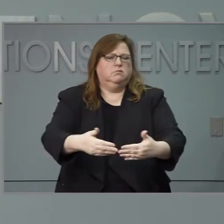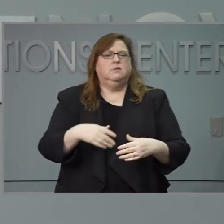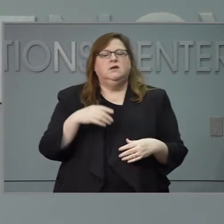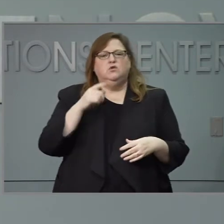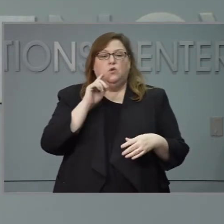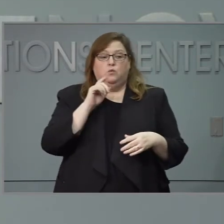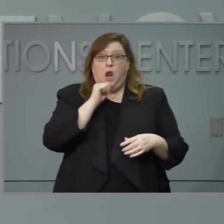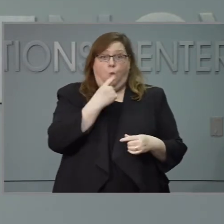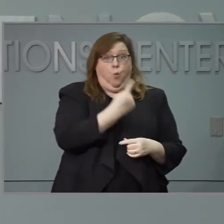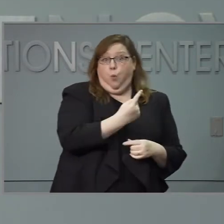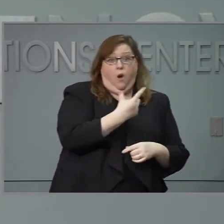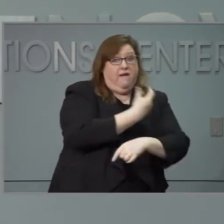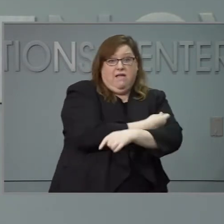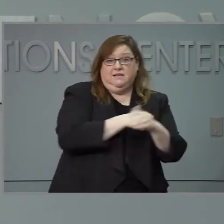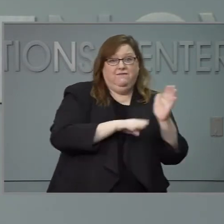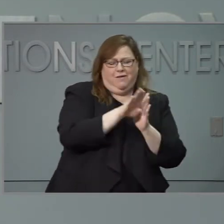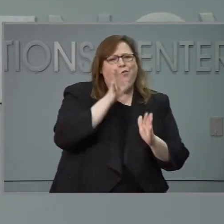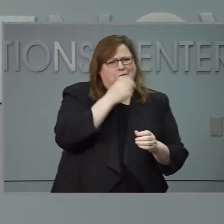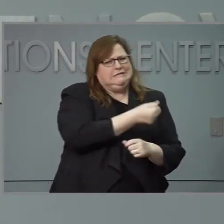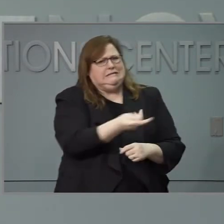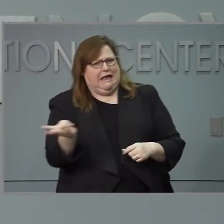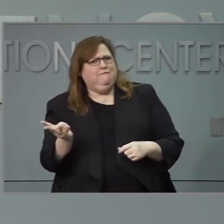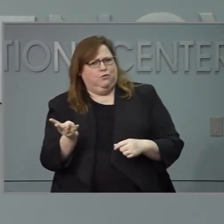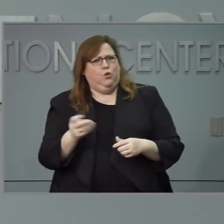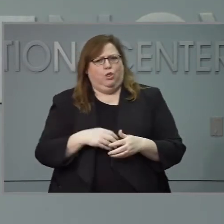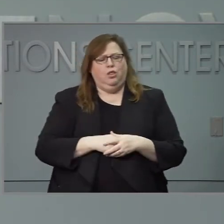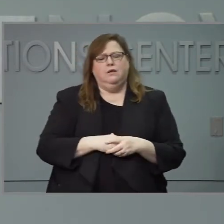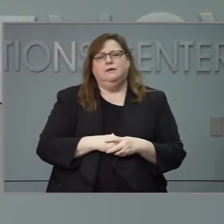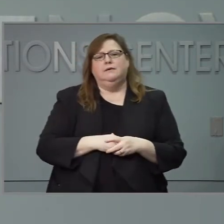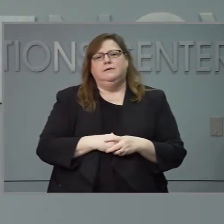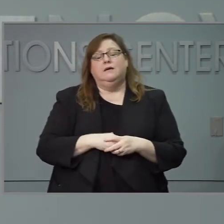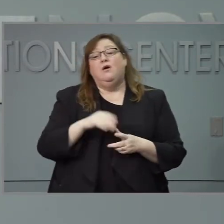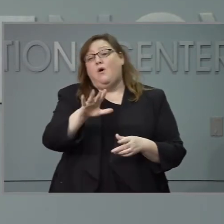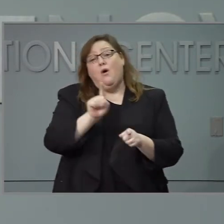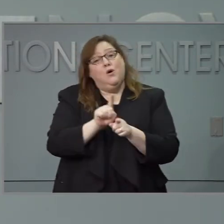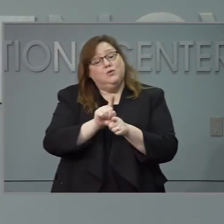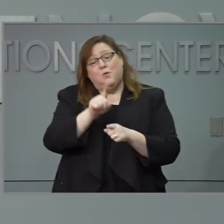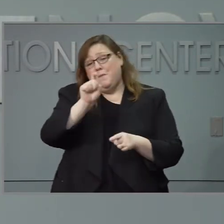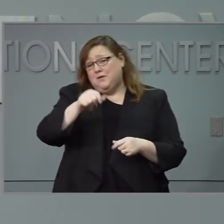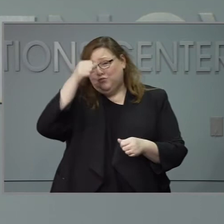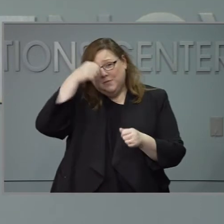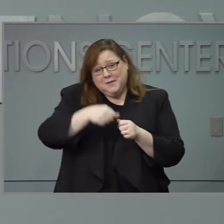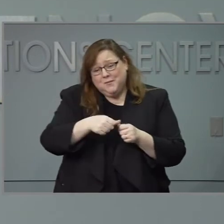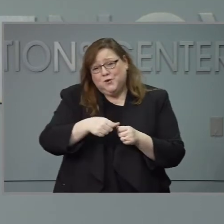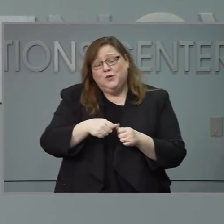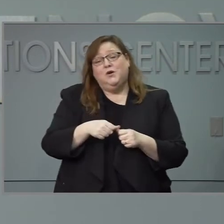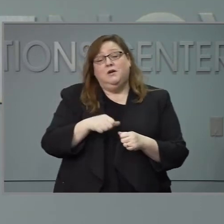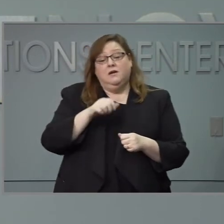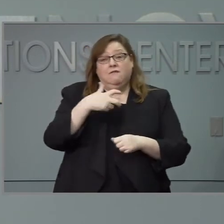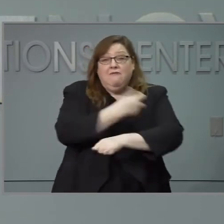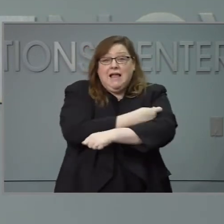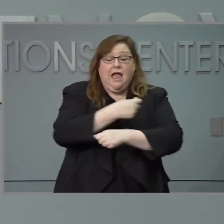Gov. Cooper: HAY MUCHOS CASOS EN LAS ESCUELAS, PERO QUIERO ASEGURARME QUE LOS NIÑOS VUELVAN A LA ESCUELA, PERO DE MANERA